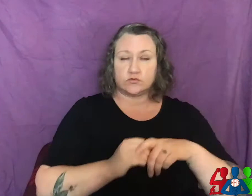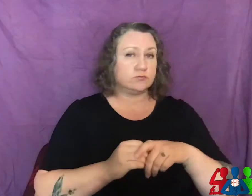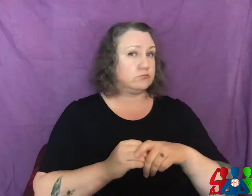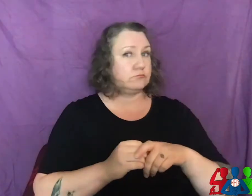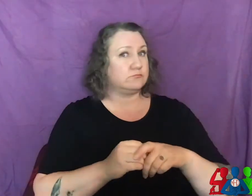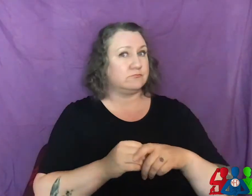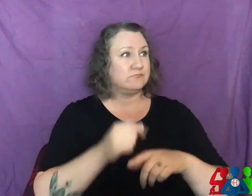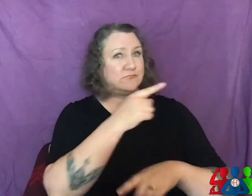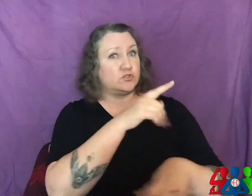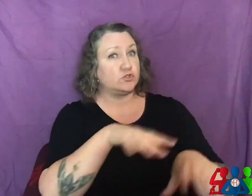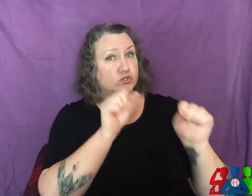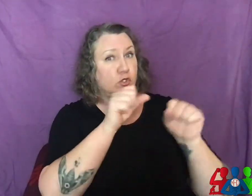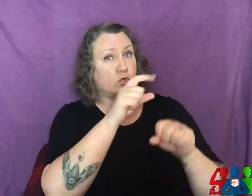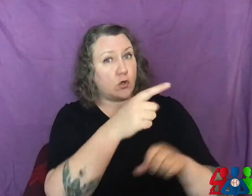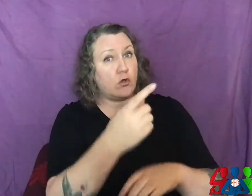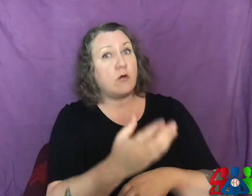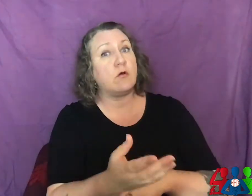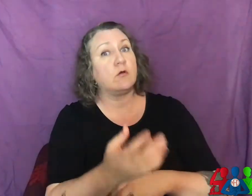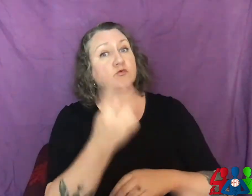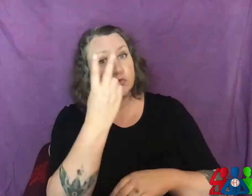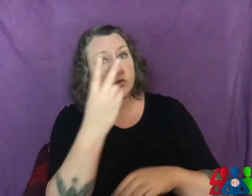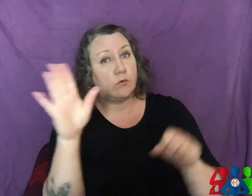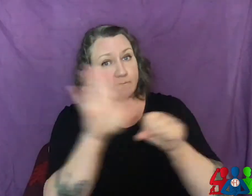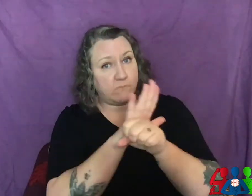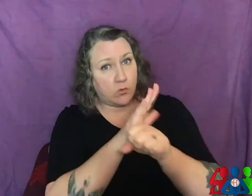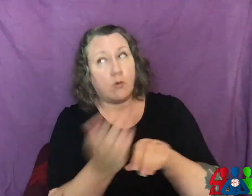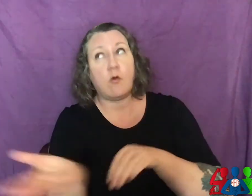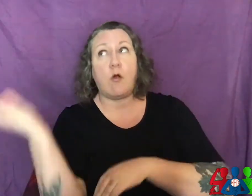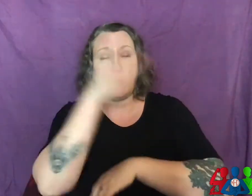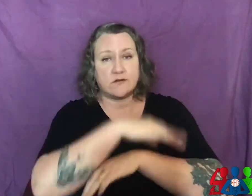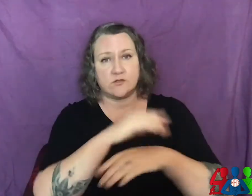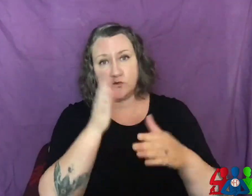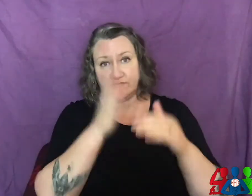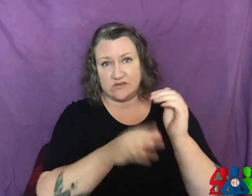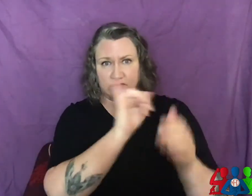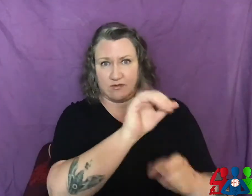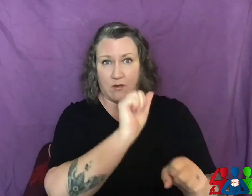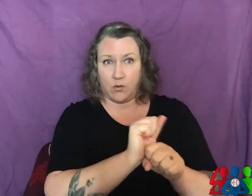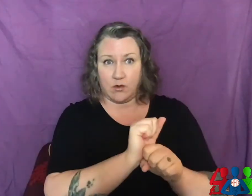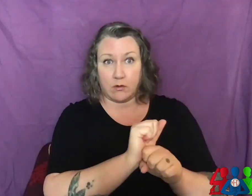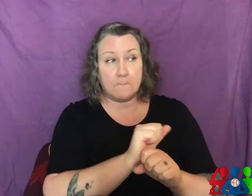that it would take maybe two or three hours to finish, but she spent two full days on that